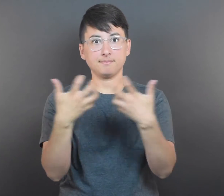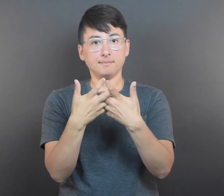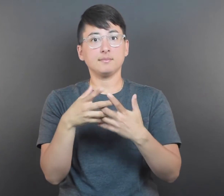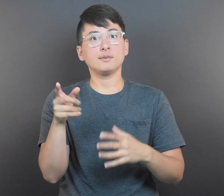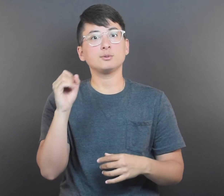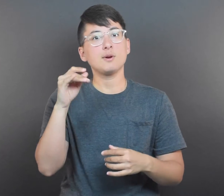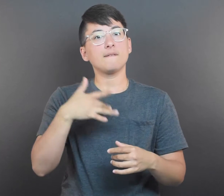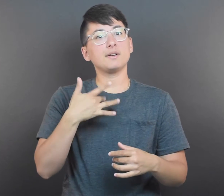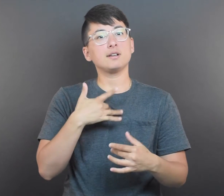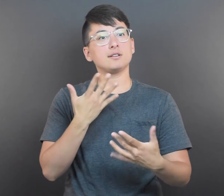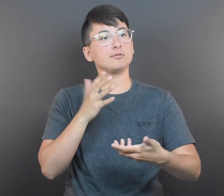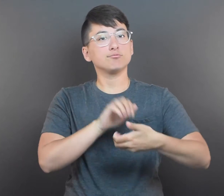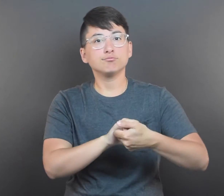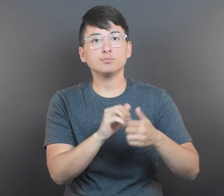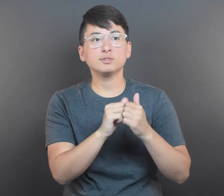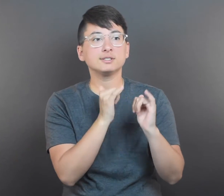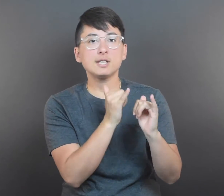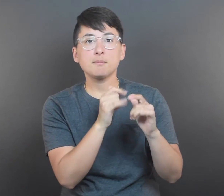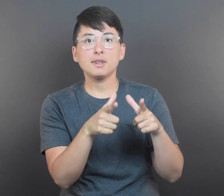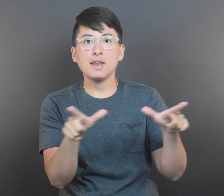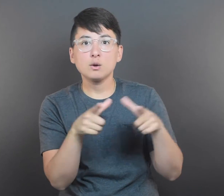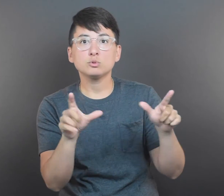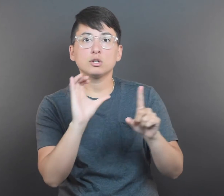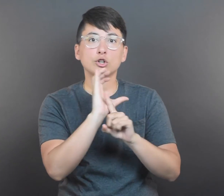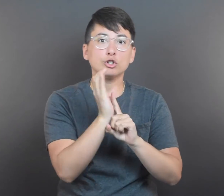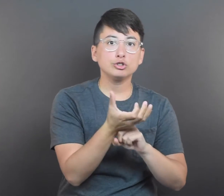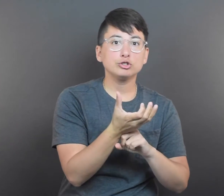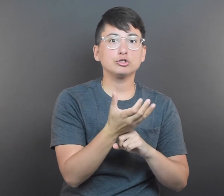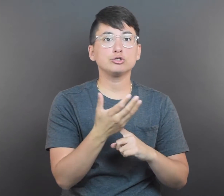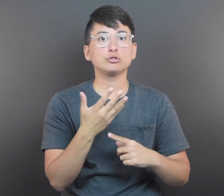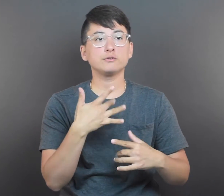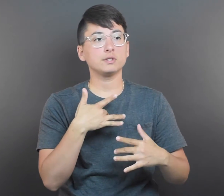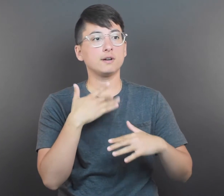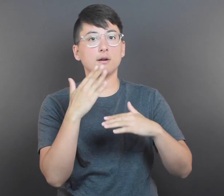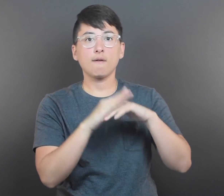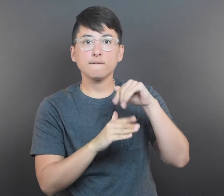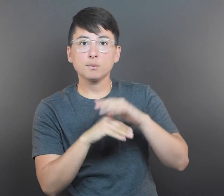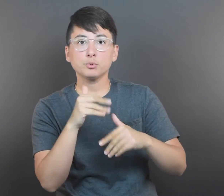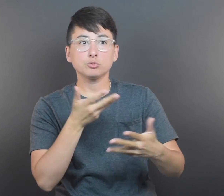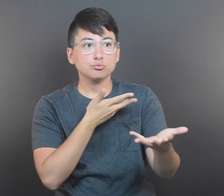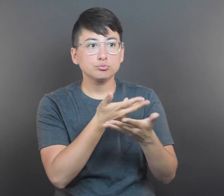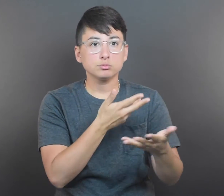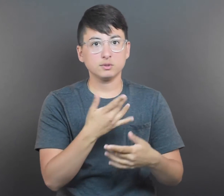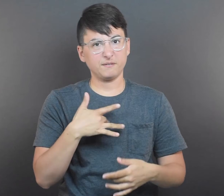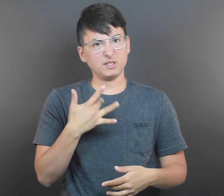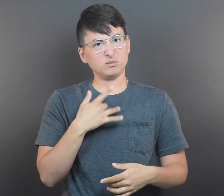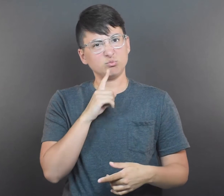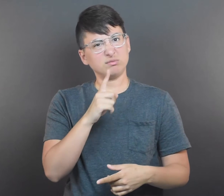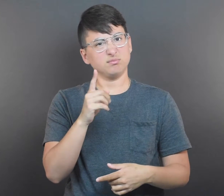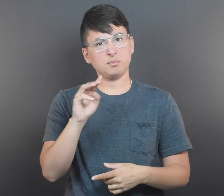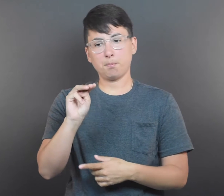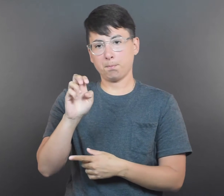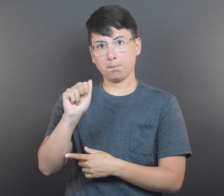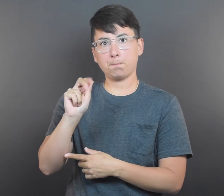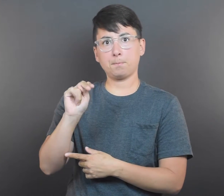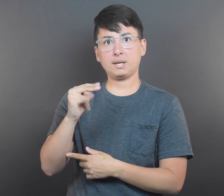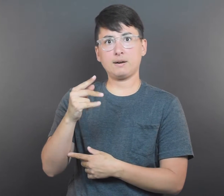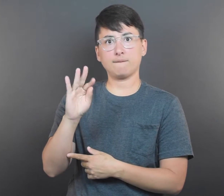During the vaccine event, African Community Liaison Okash Haybe witnessed one concerned